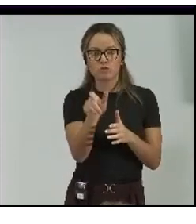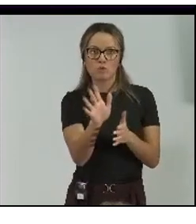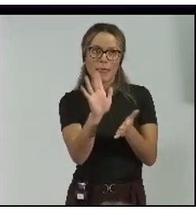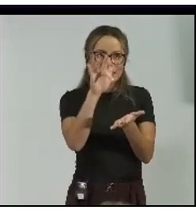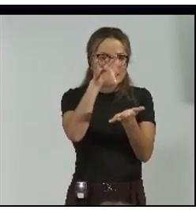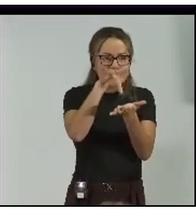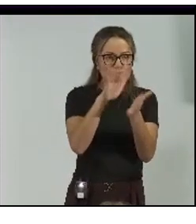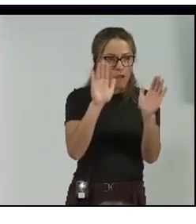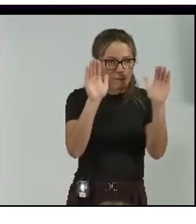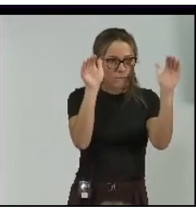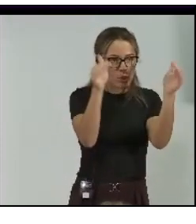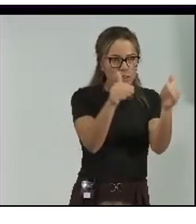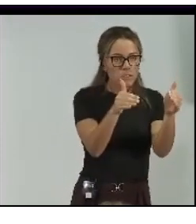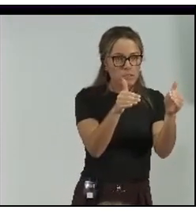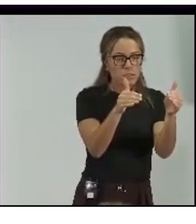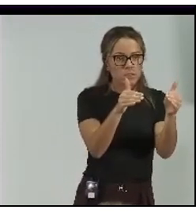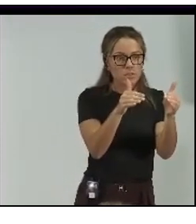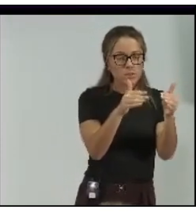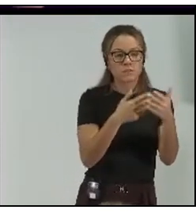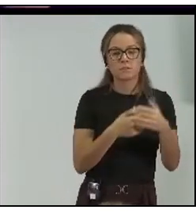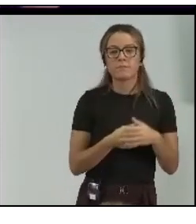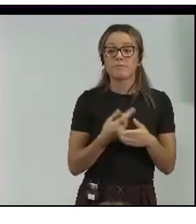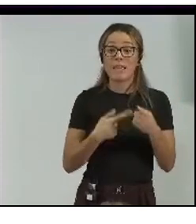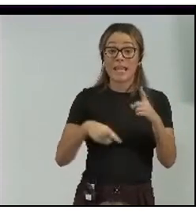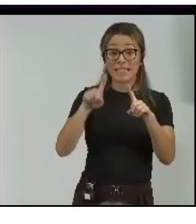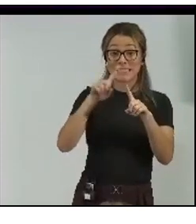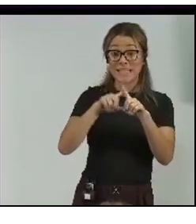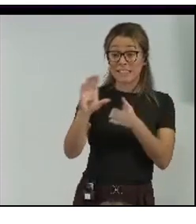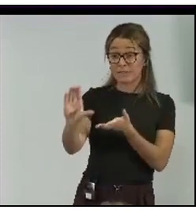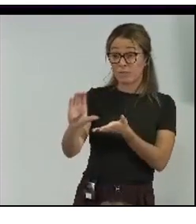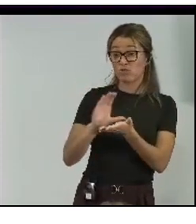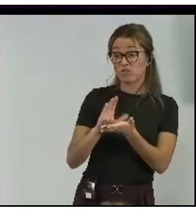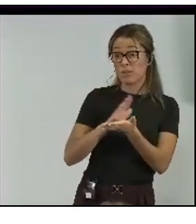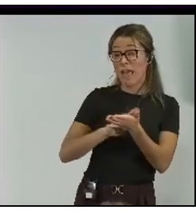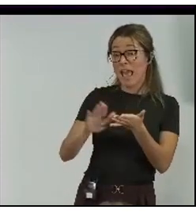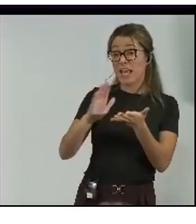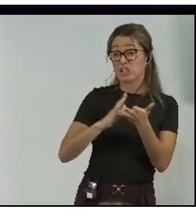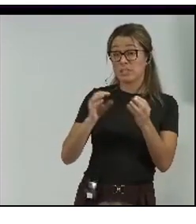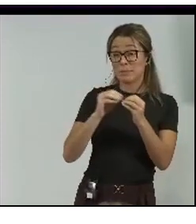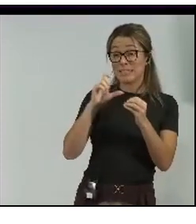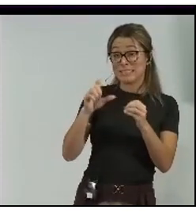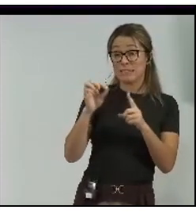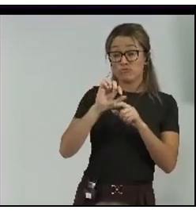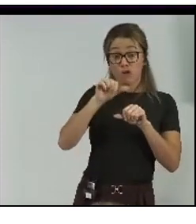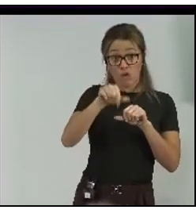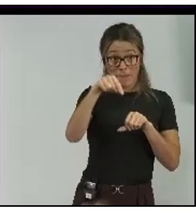and, and having executive sponsorship, HSBC's programme here is, is very important, I think.